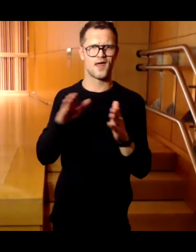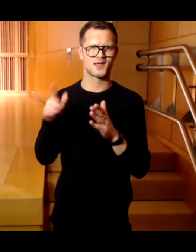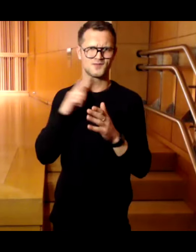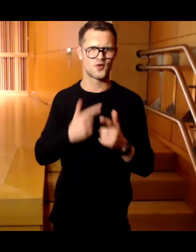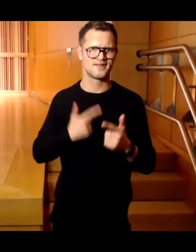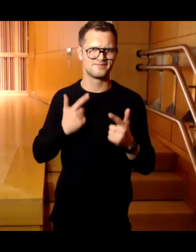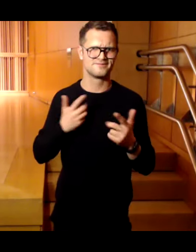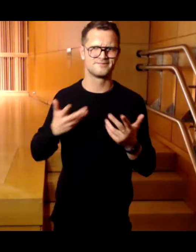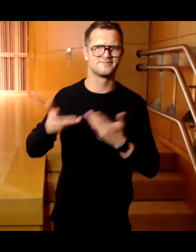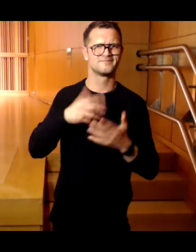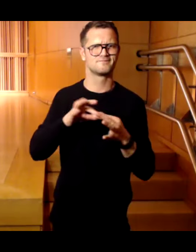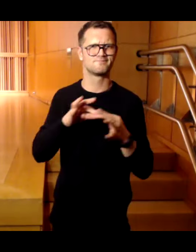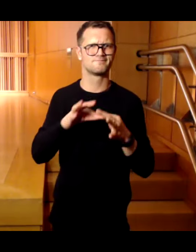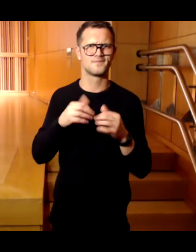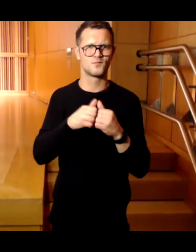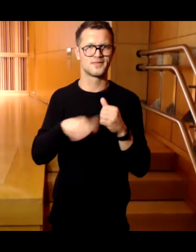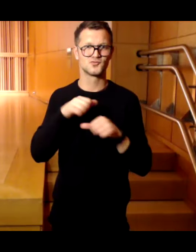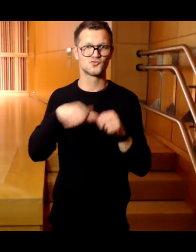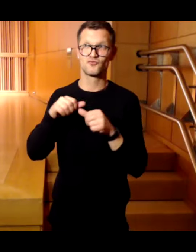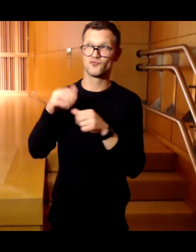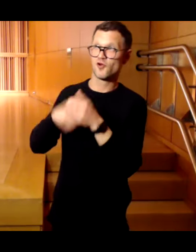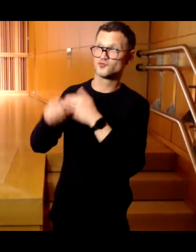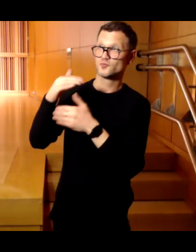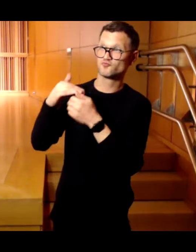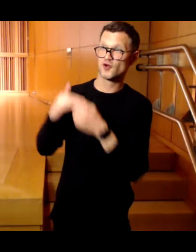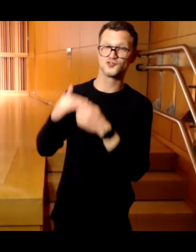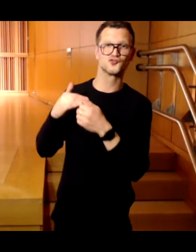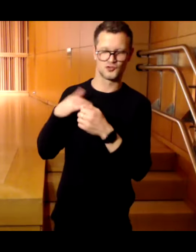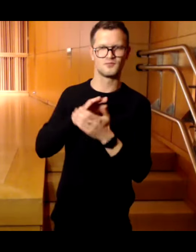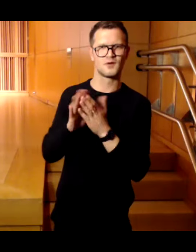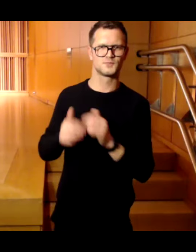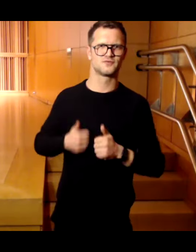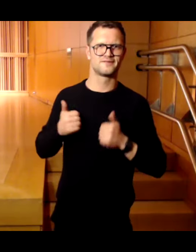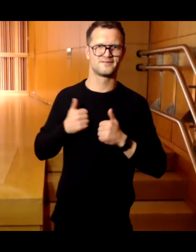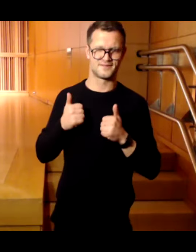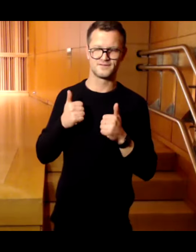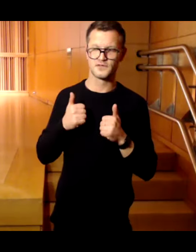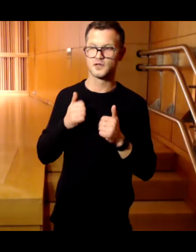becomes both survival and theory. Debbie also insists that scholarship meet the world.